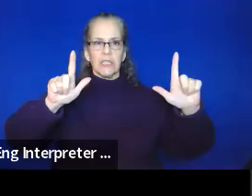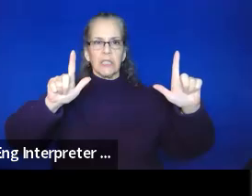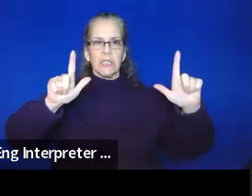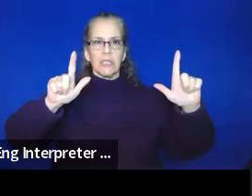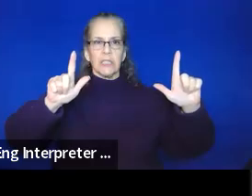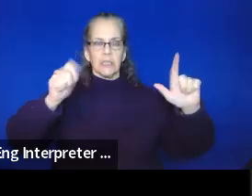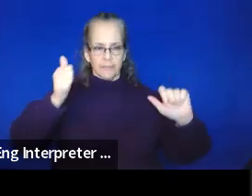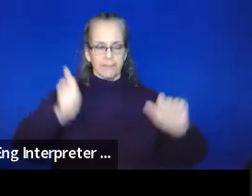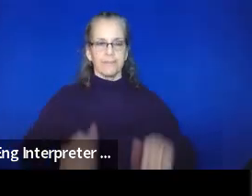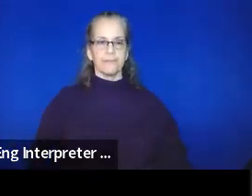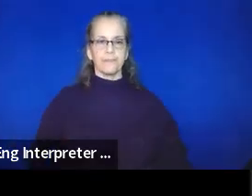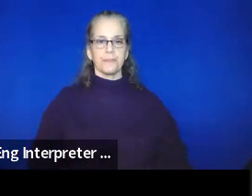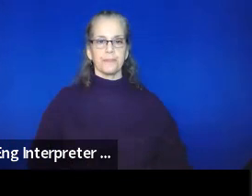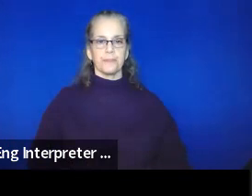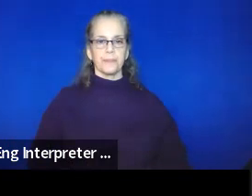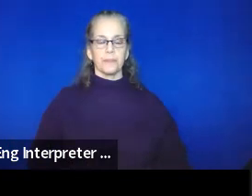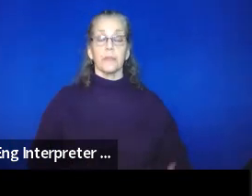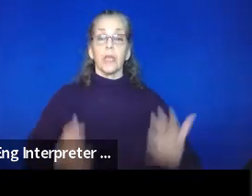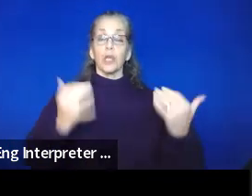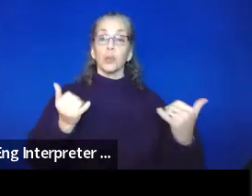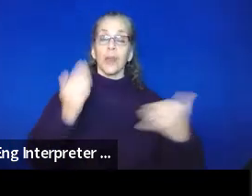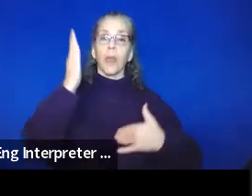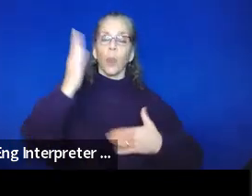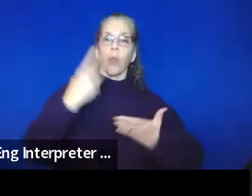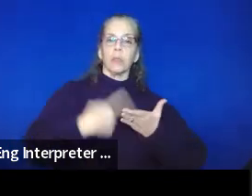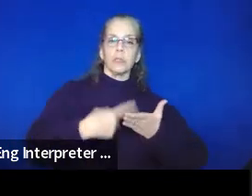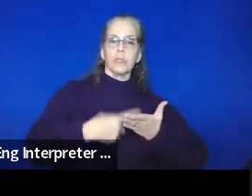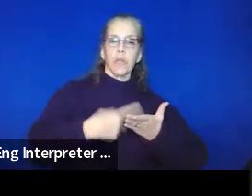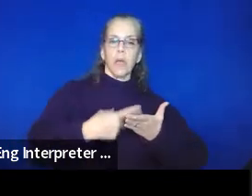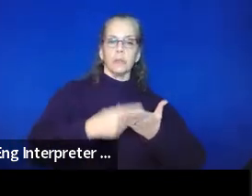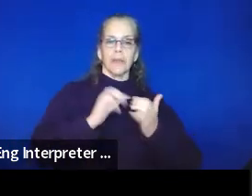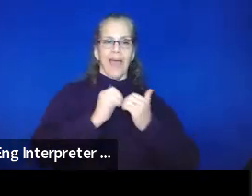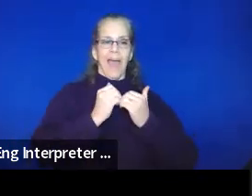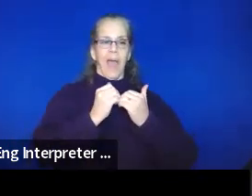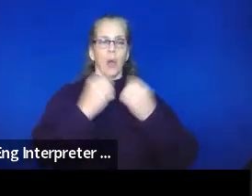So, today we're going to talk about how to succeed in the workplace. And I'm going to